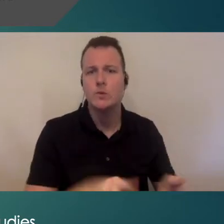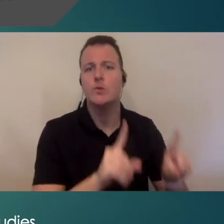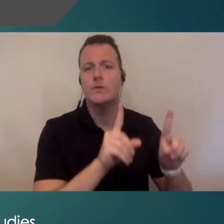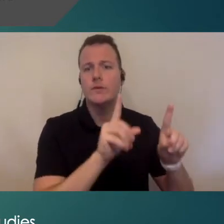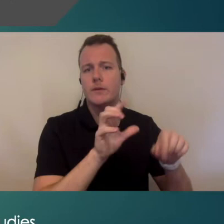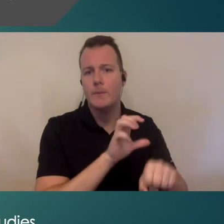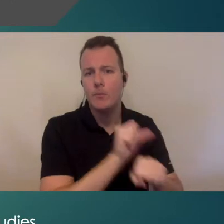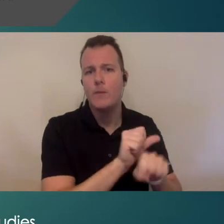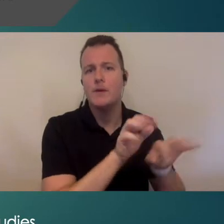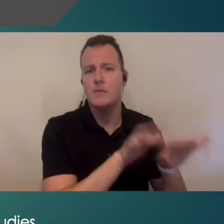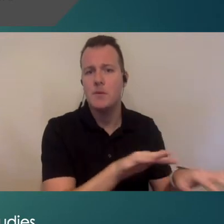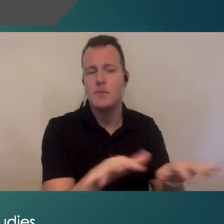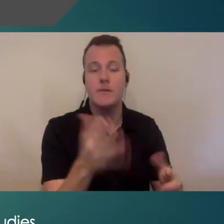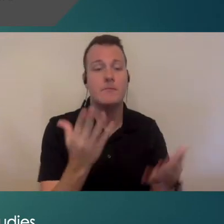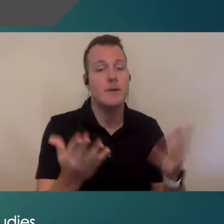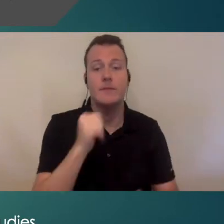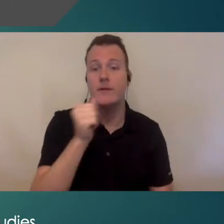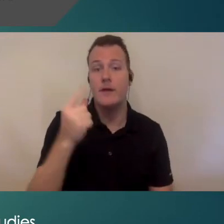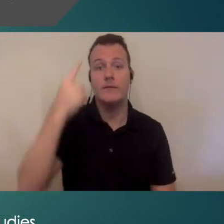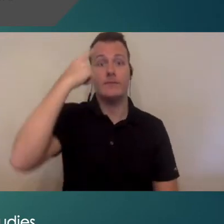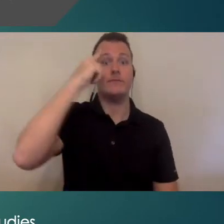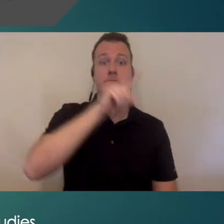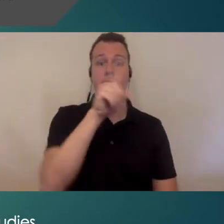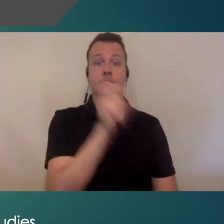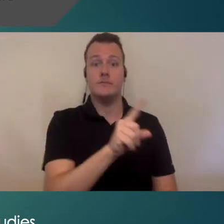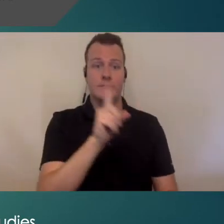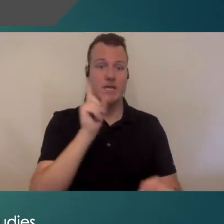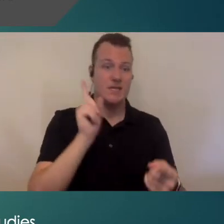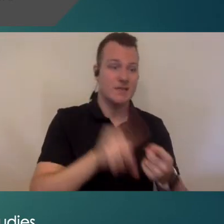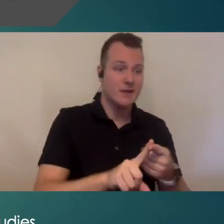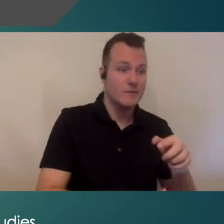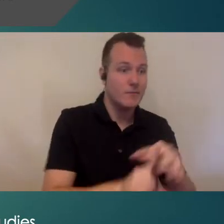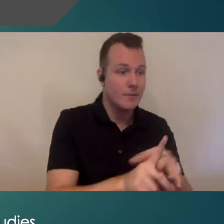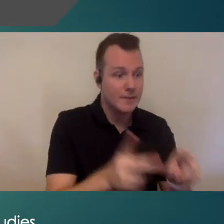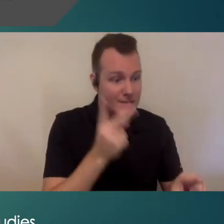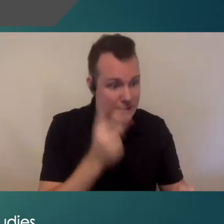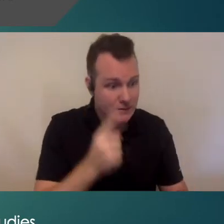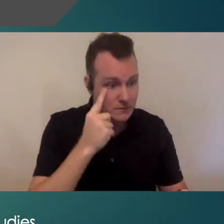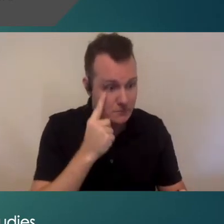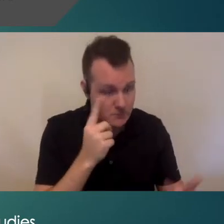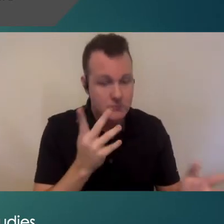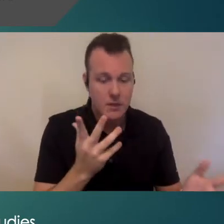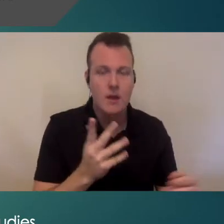he she might not have thought to ask him until that moment occurred. And she found